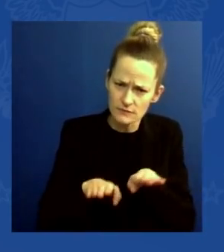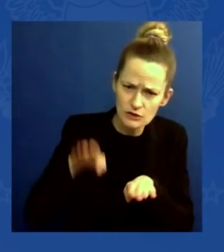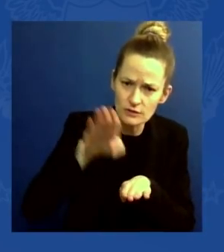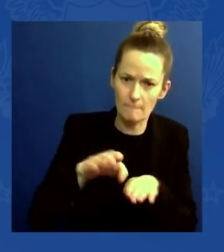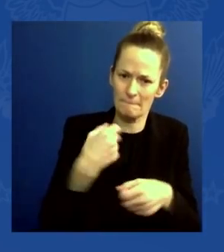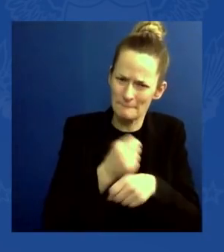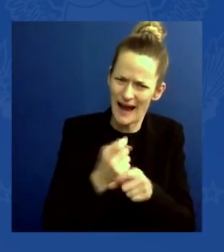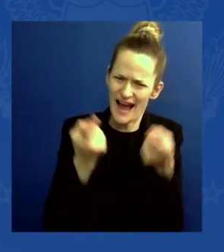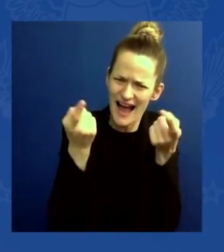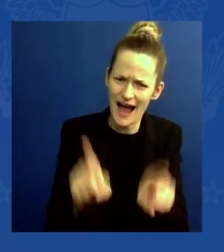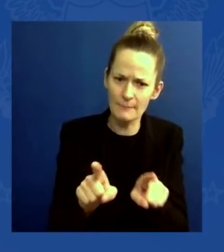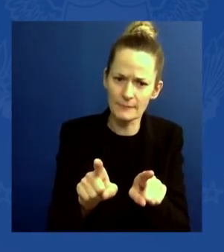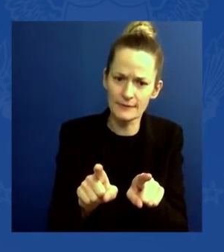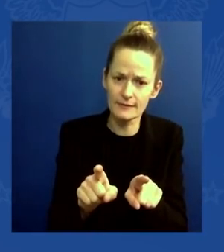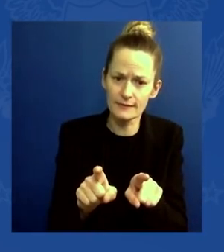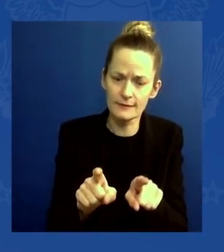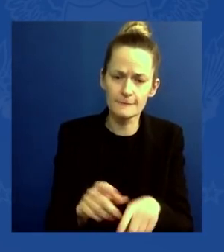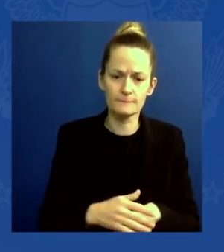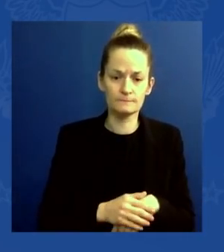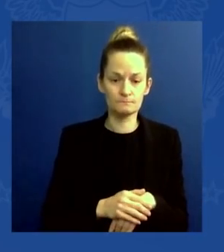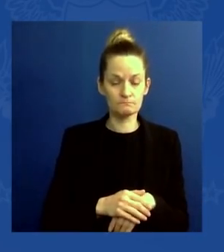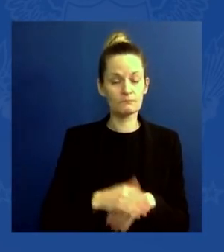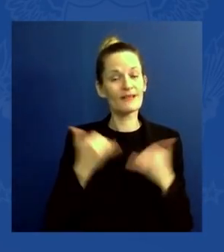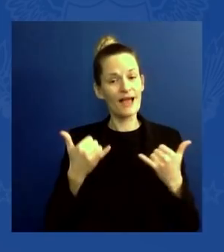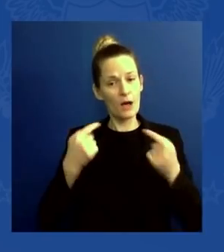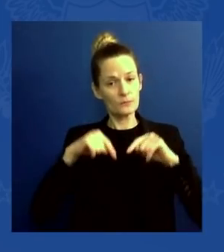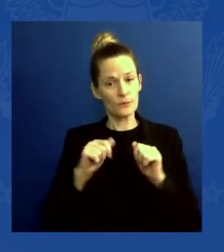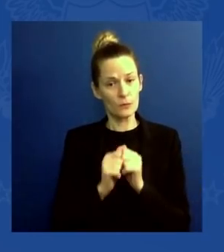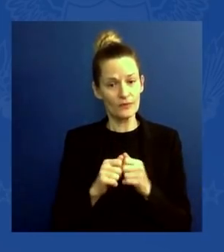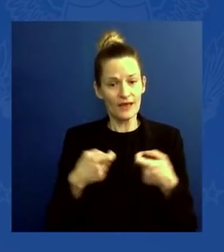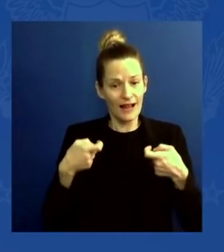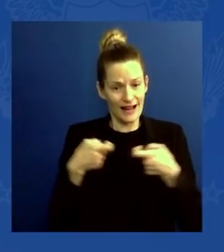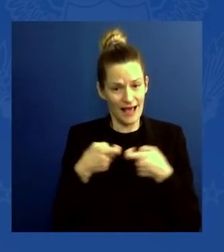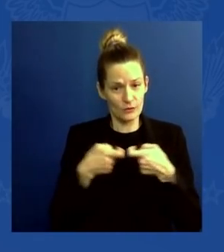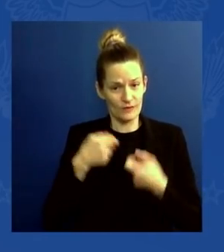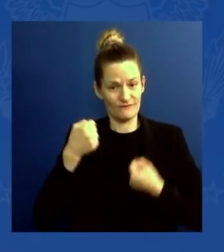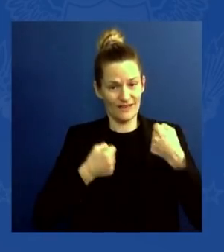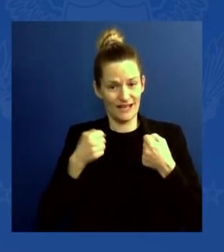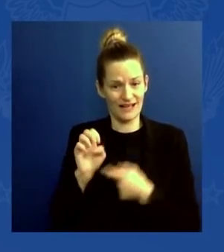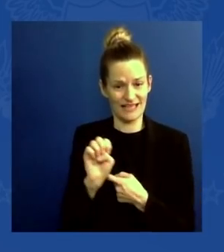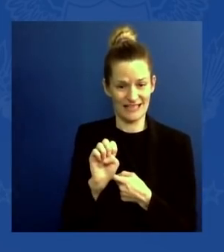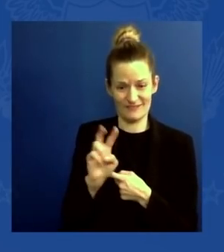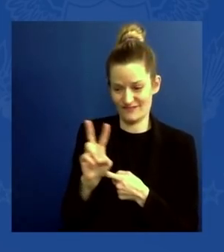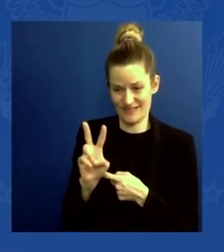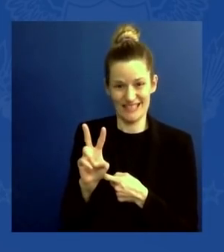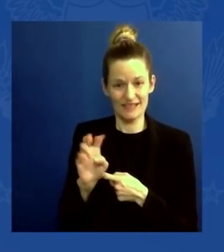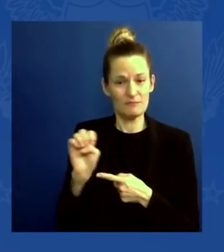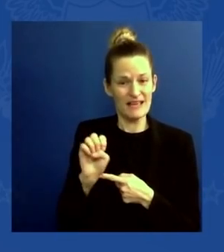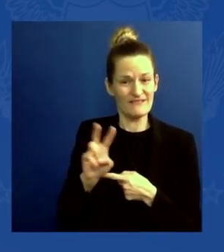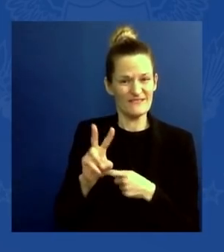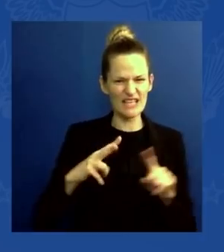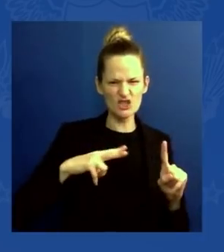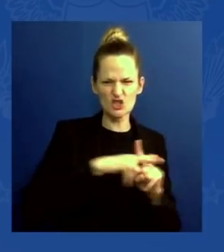over 500,000 of them -- so that you can make real au- – and, you know, auto companies made a commitment